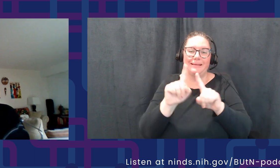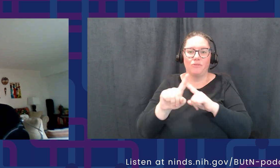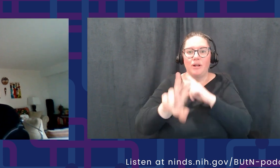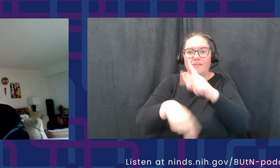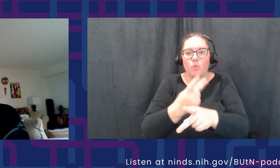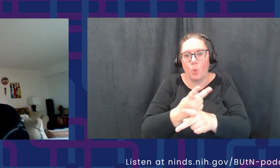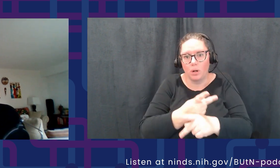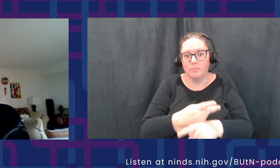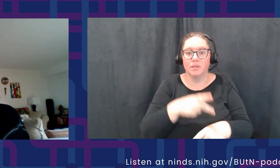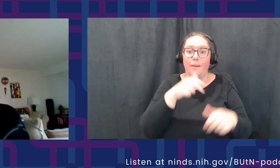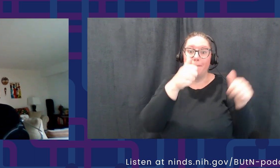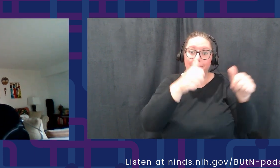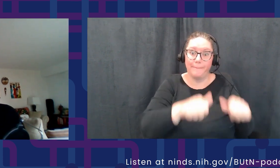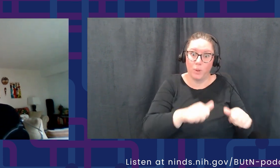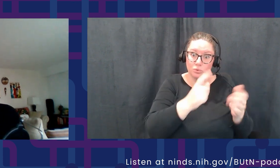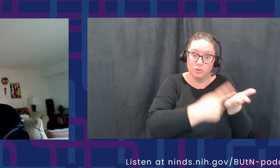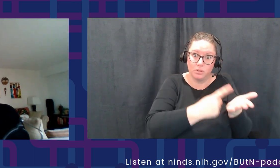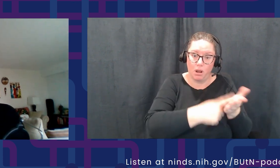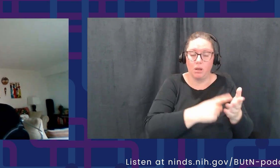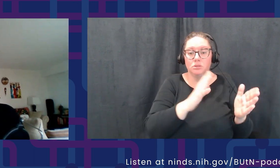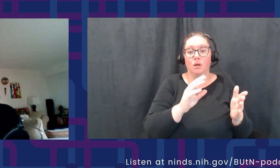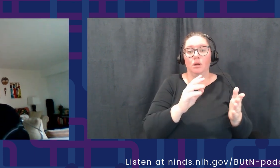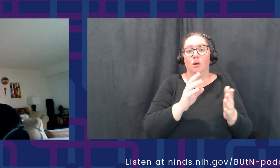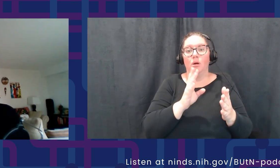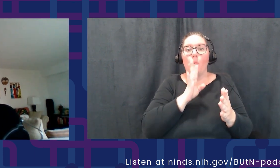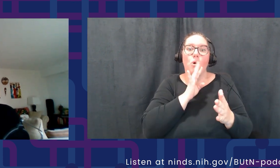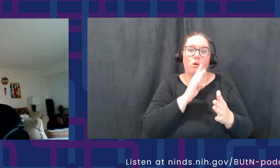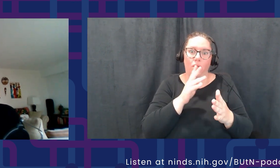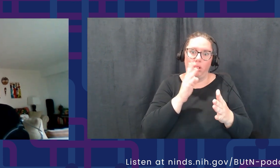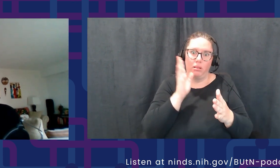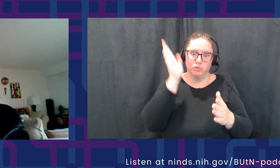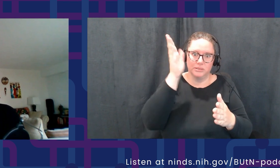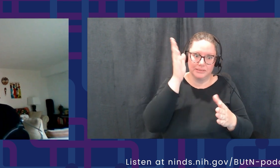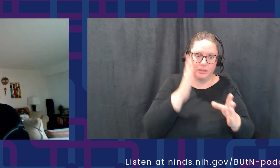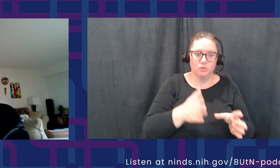You have poster talks, you have oral presentations where someone is